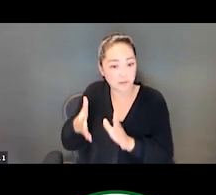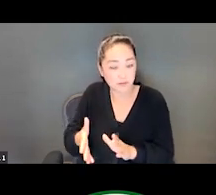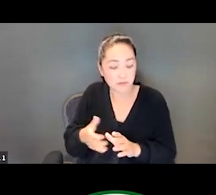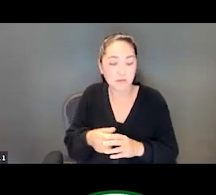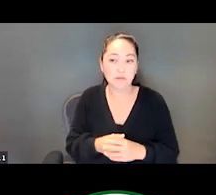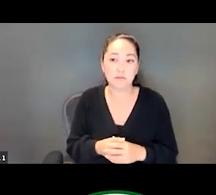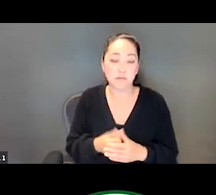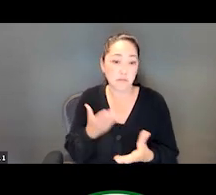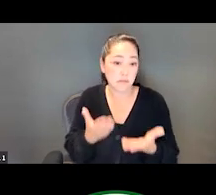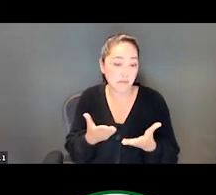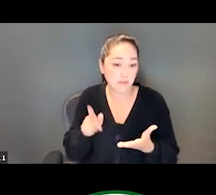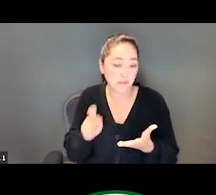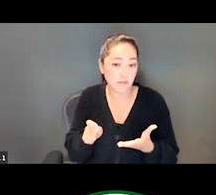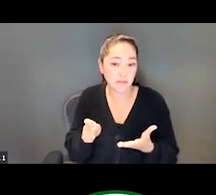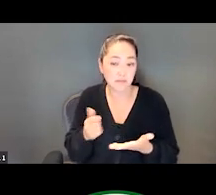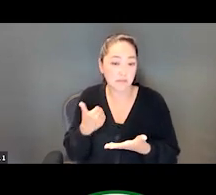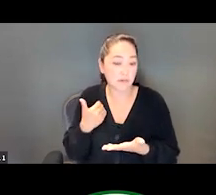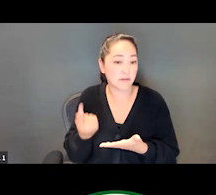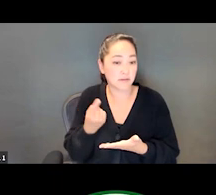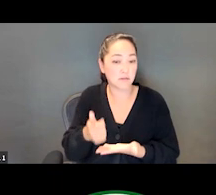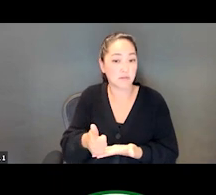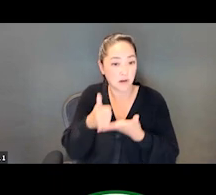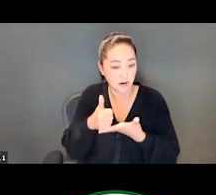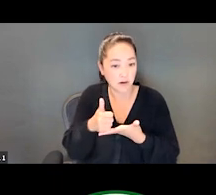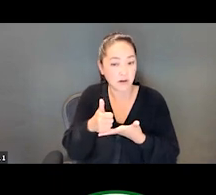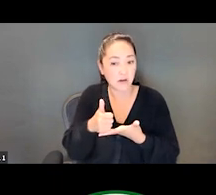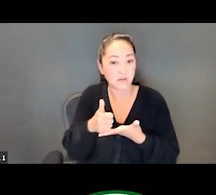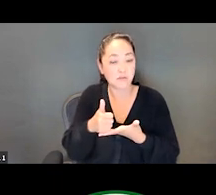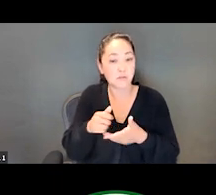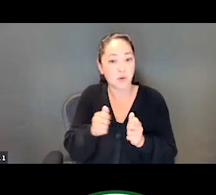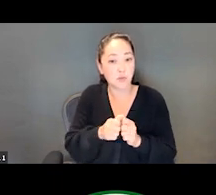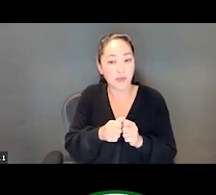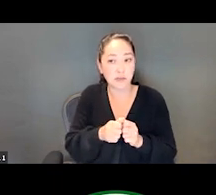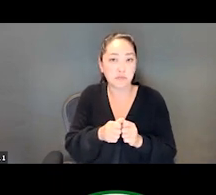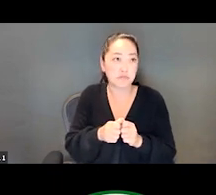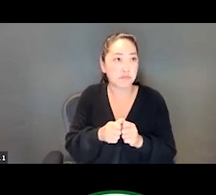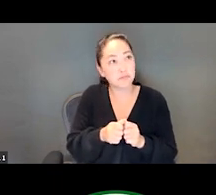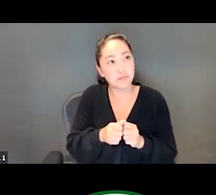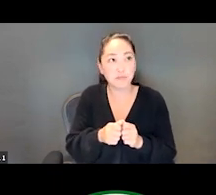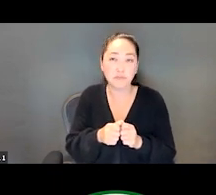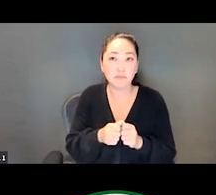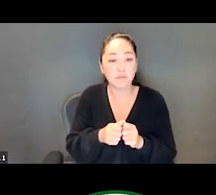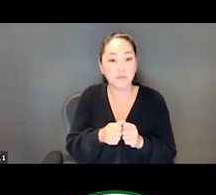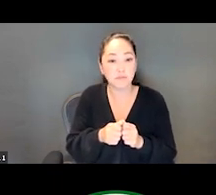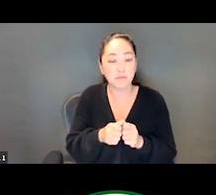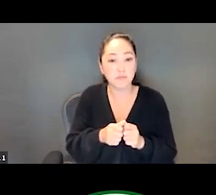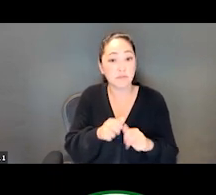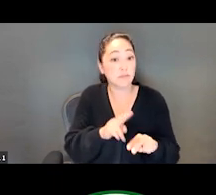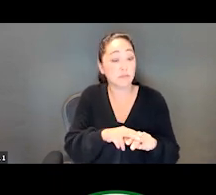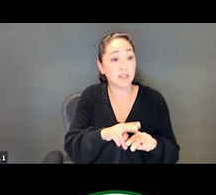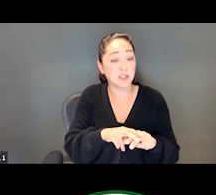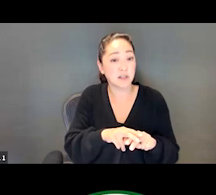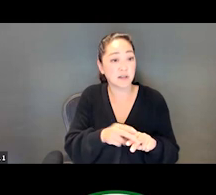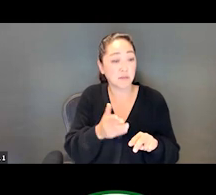a chair that will go into the pool or that will go and on the sand and also once you've